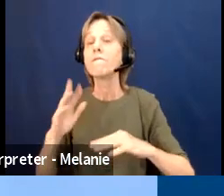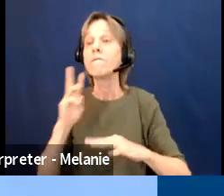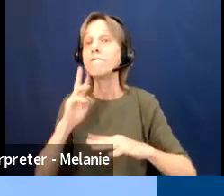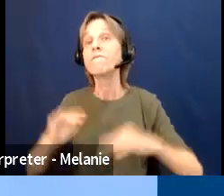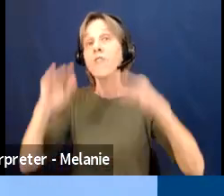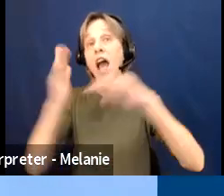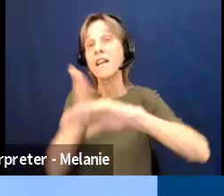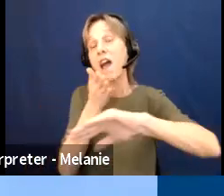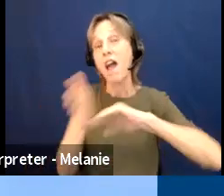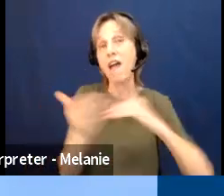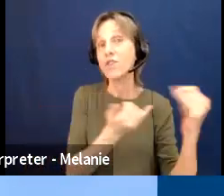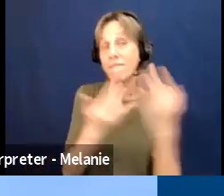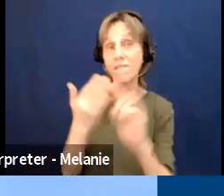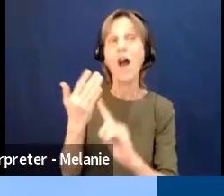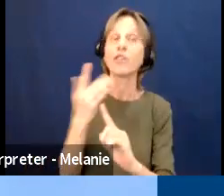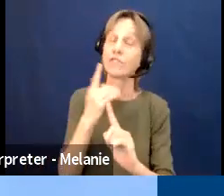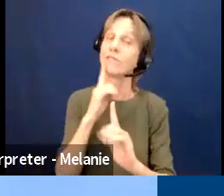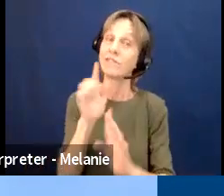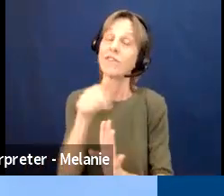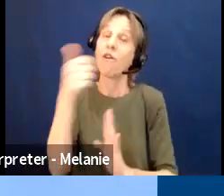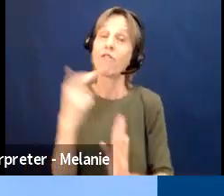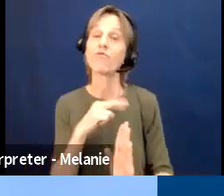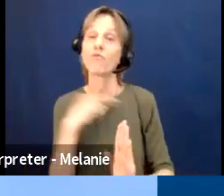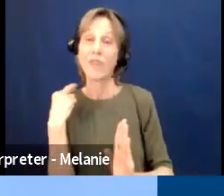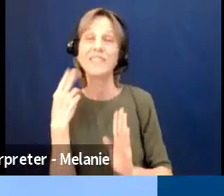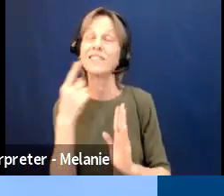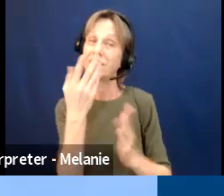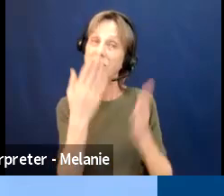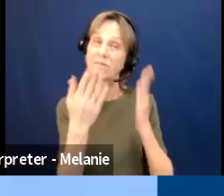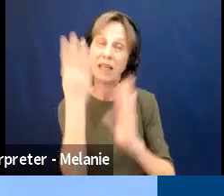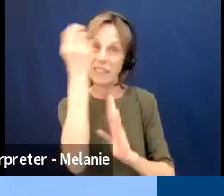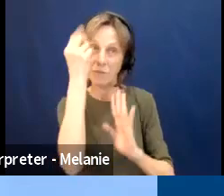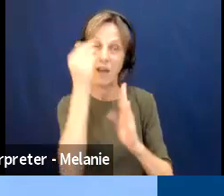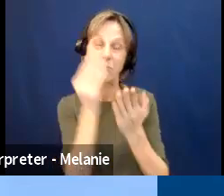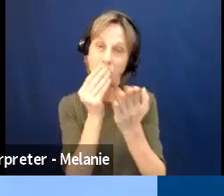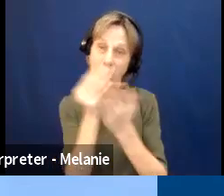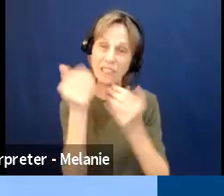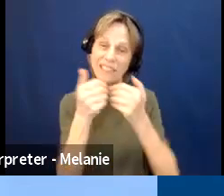separate flood policy so bottom line your company and the industry have many resources I know I'm